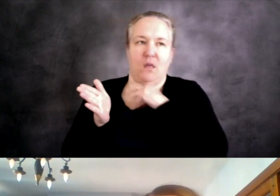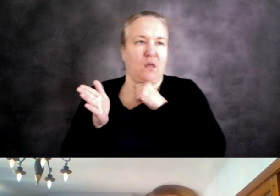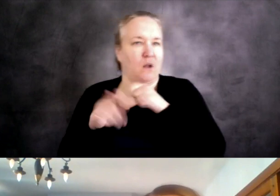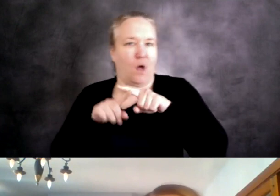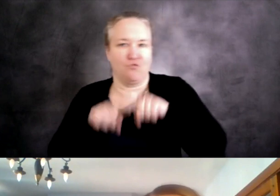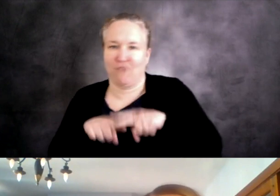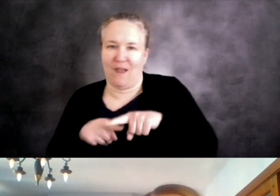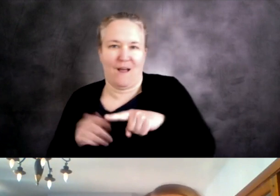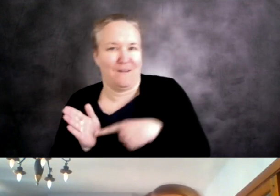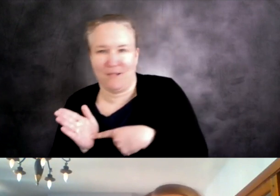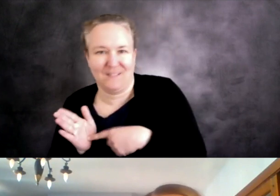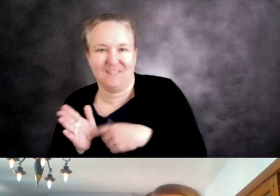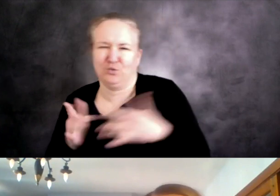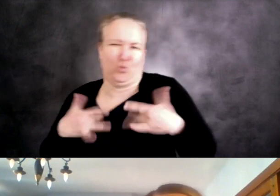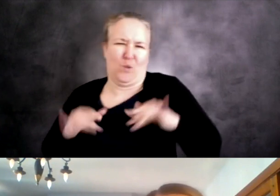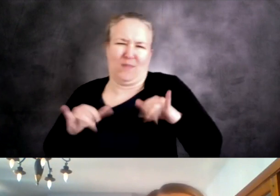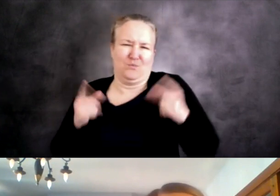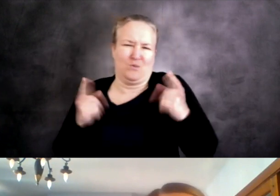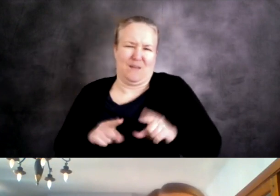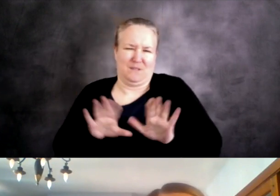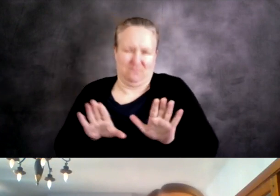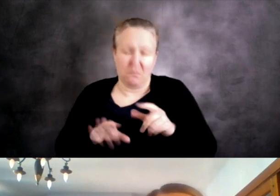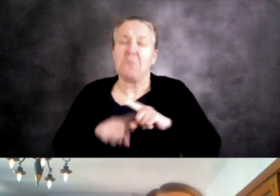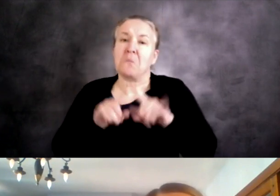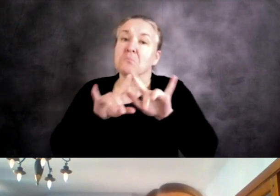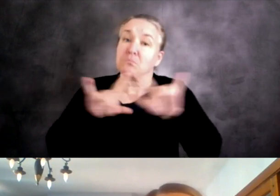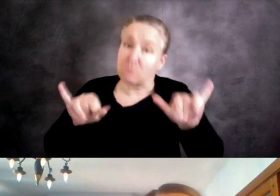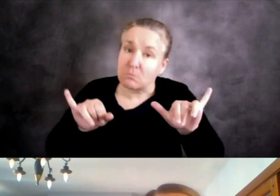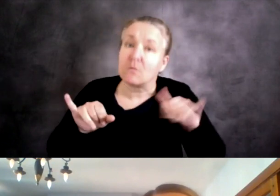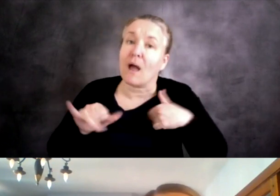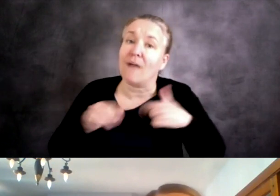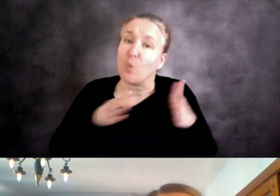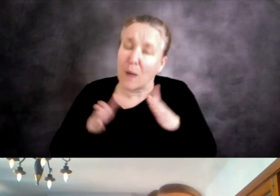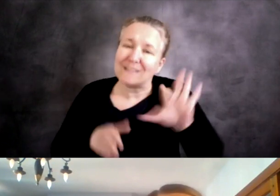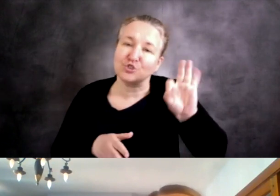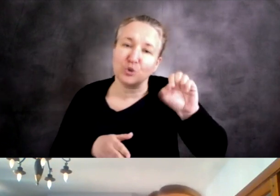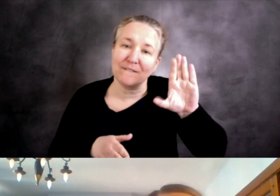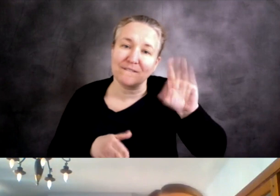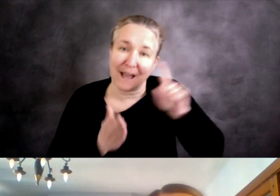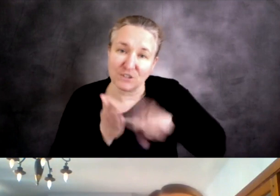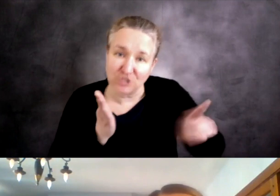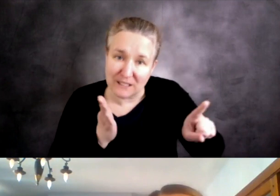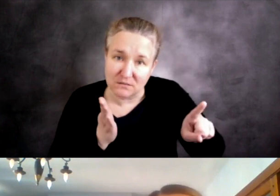but you know I think there are there are ways to fact check yourself and check your information